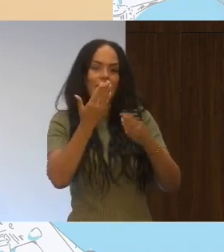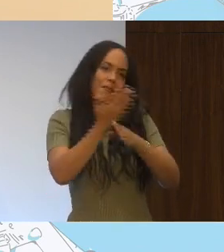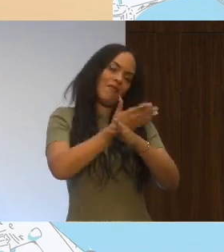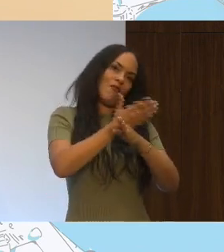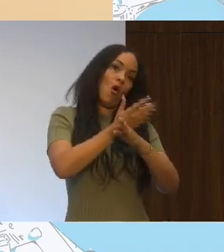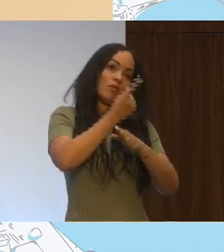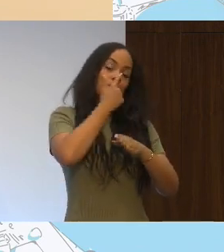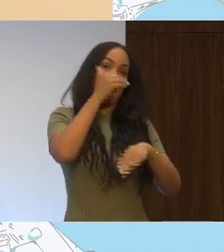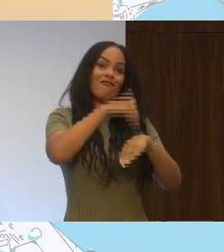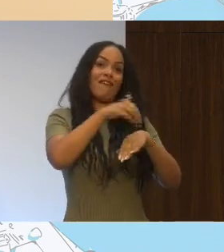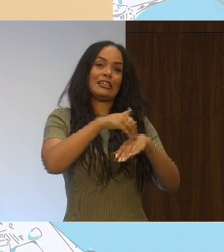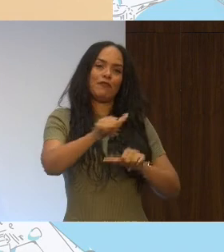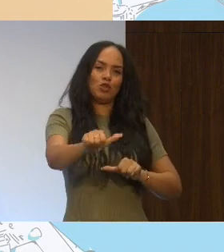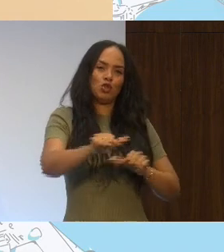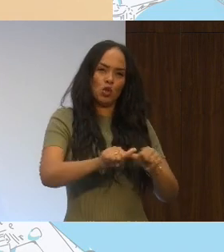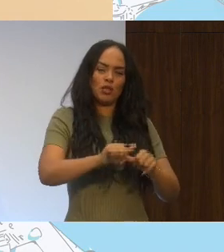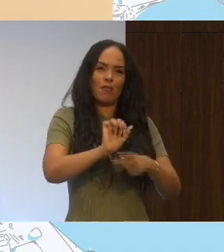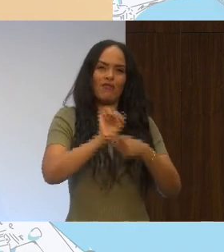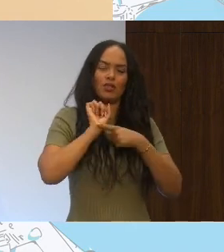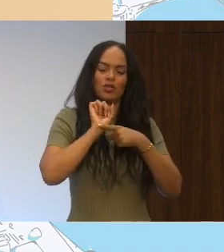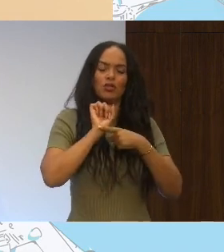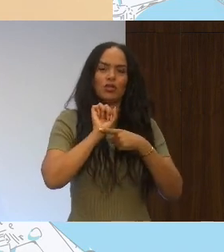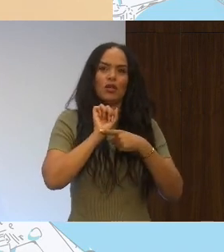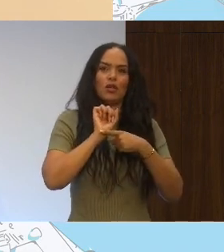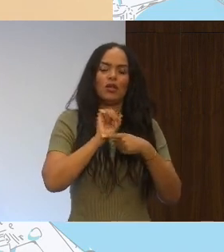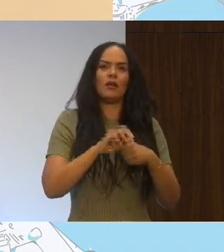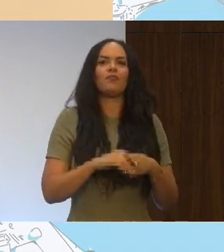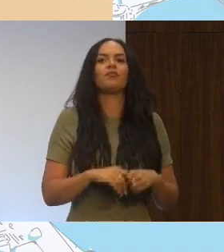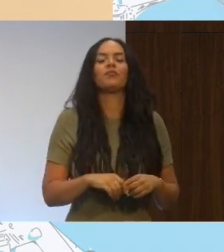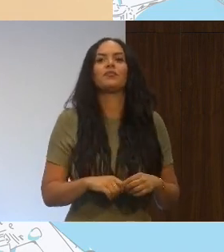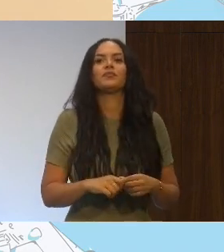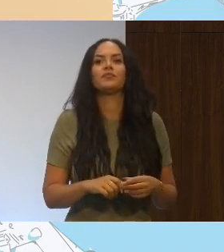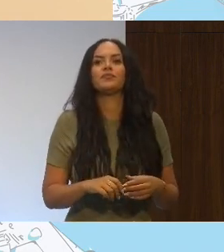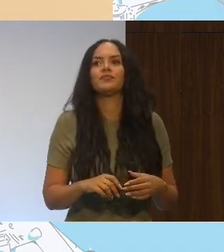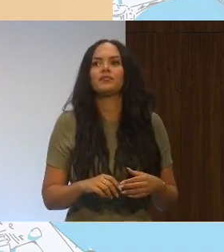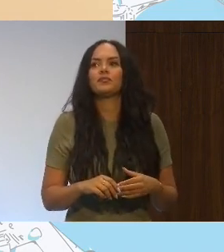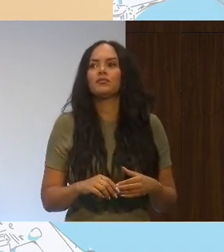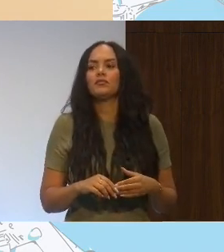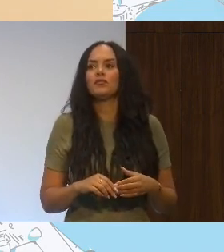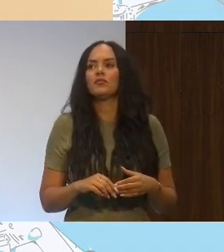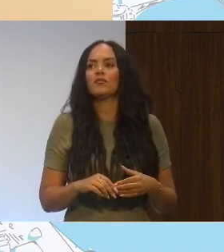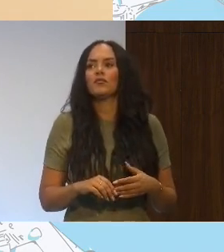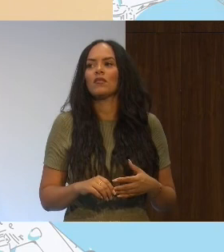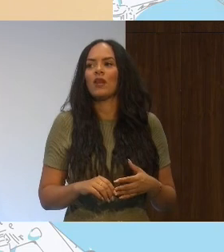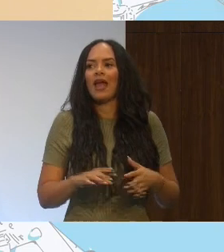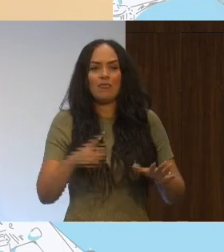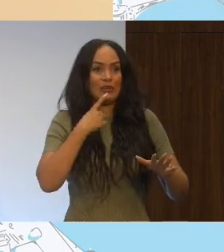Short term prevention, they're going to be really game changing because I'm not suggesting everyone's go out and use like lolly water,